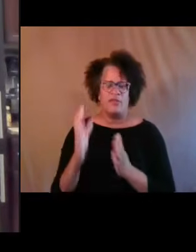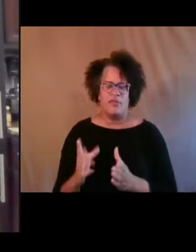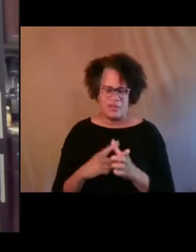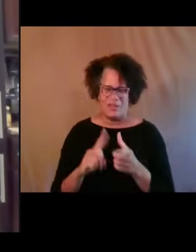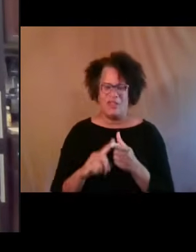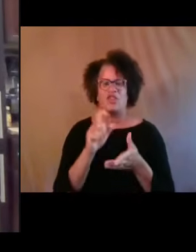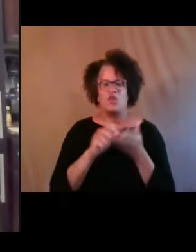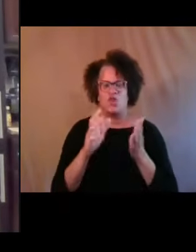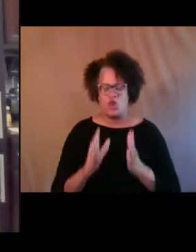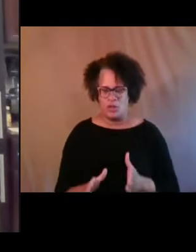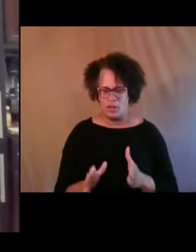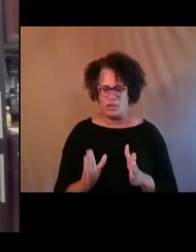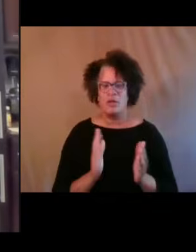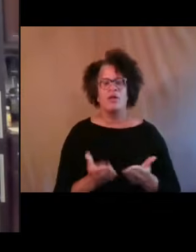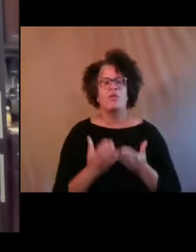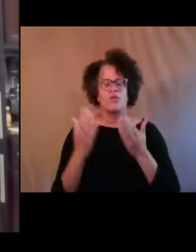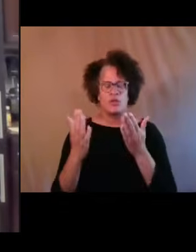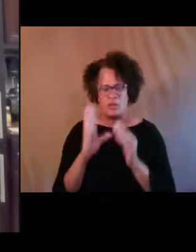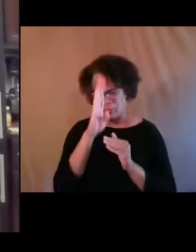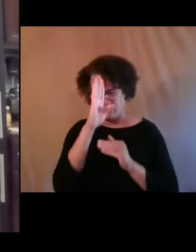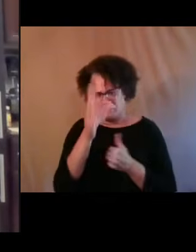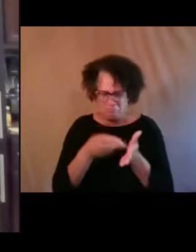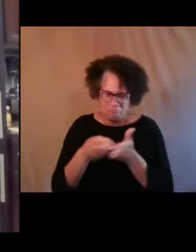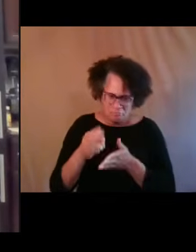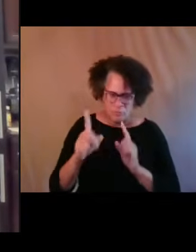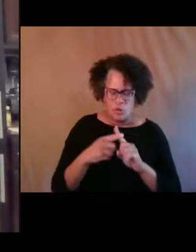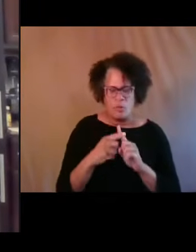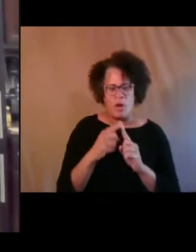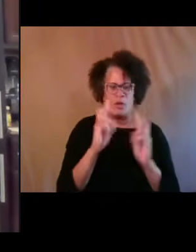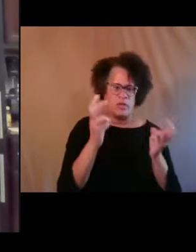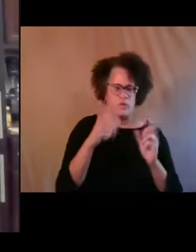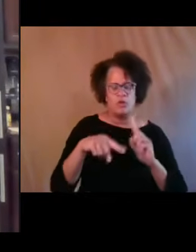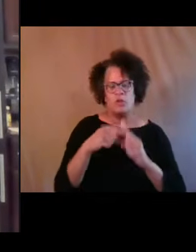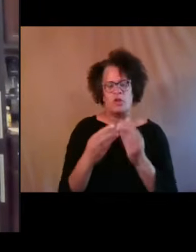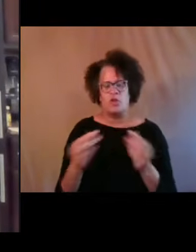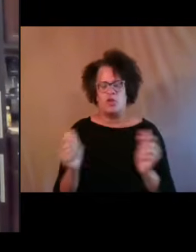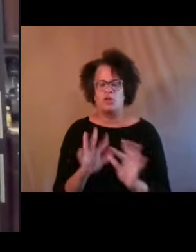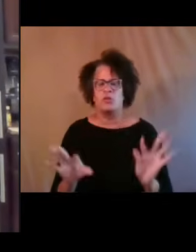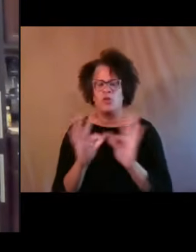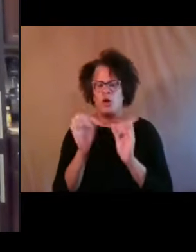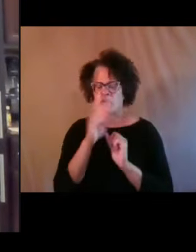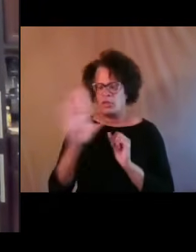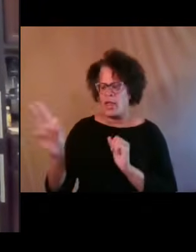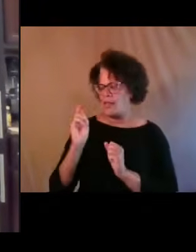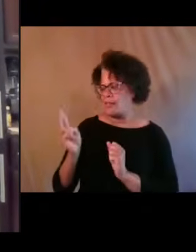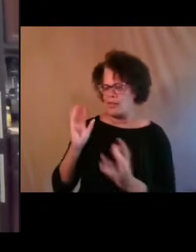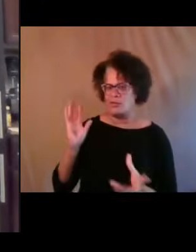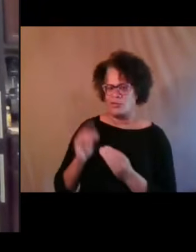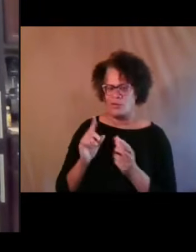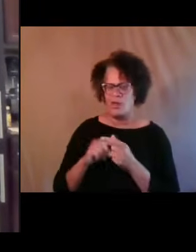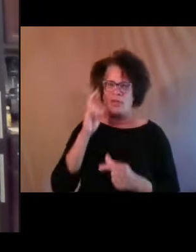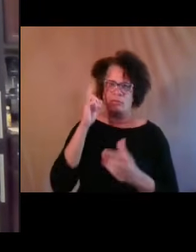we are presenting frank talk about issues and solutions with an understanding of history and eyes toward the future.